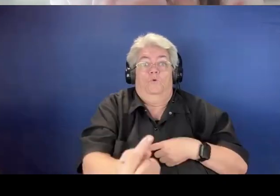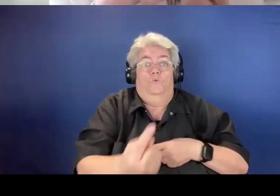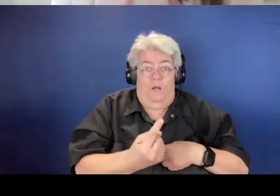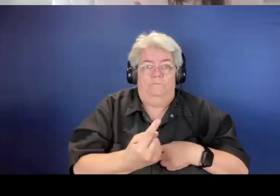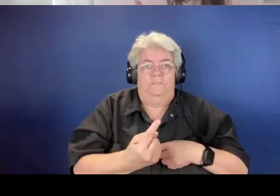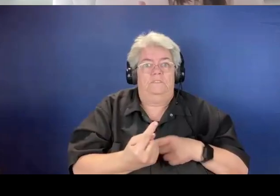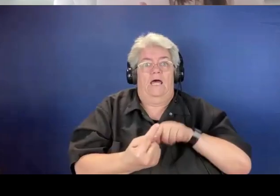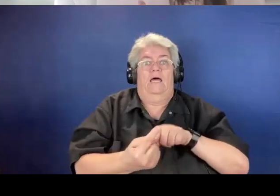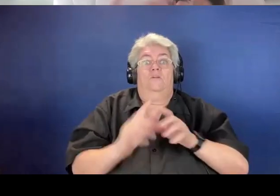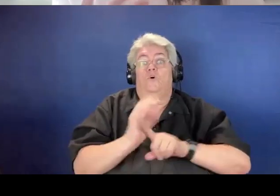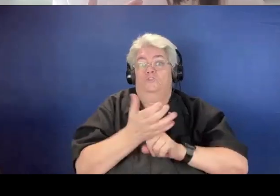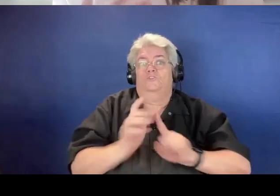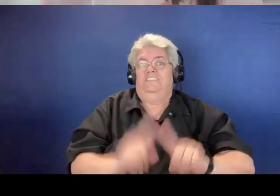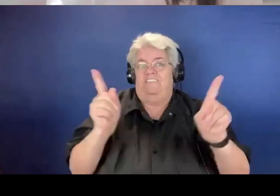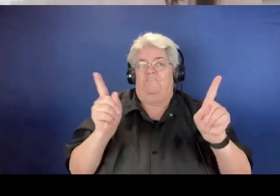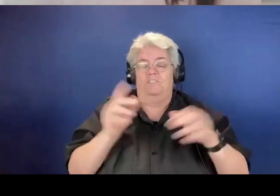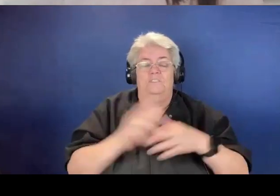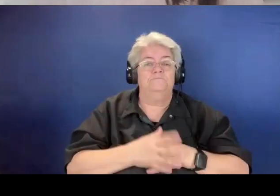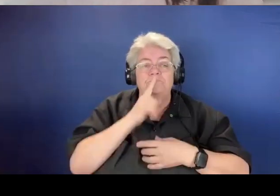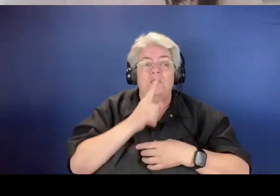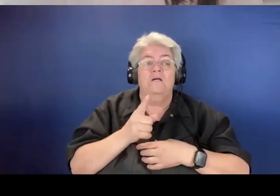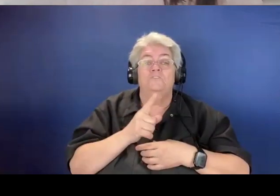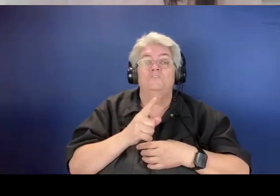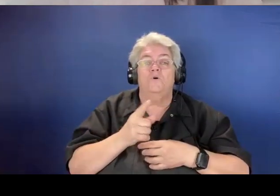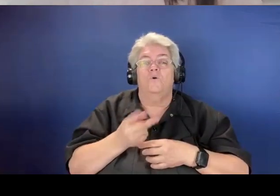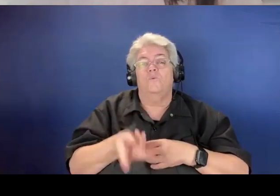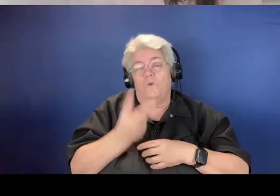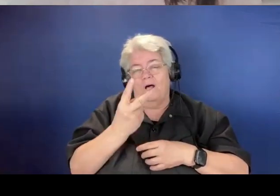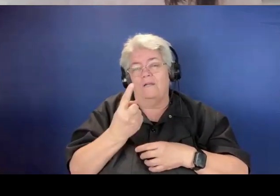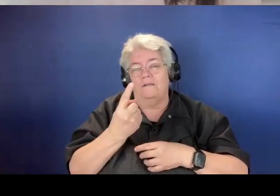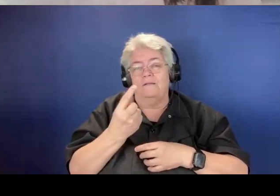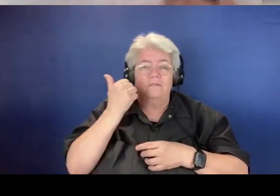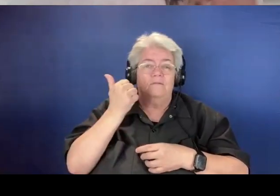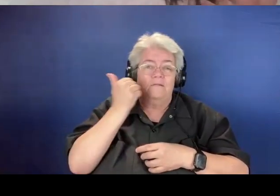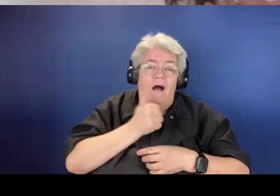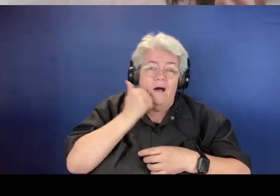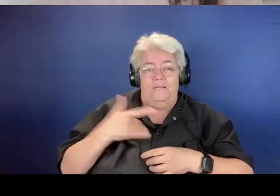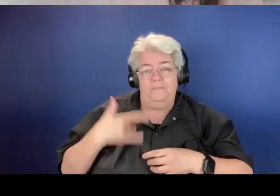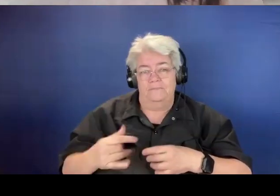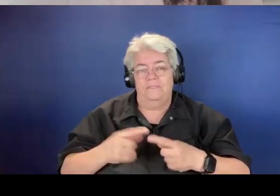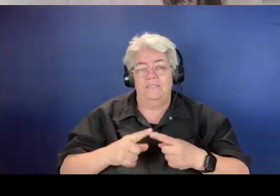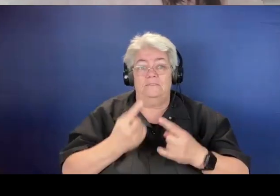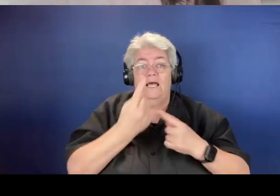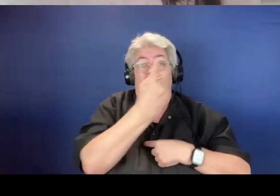So, individualism versus collectivism might look like someone from a